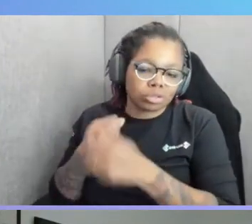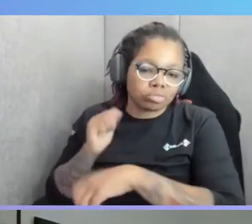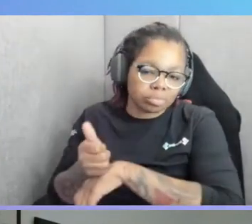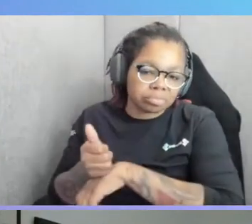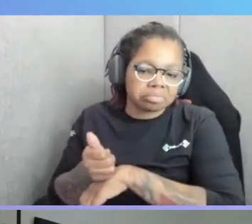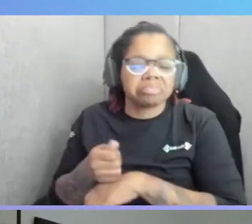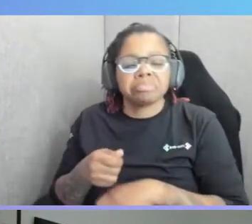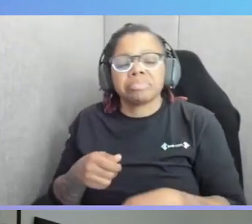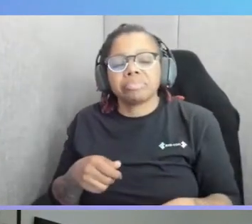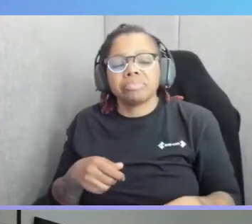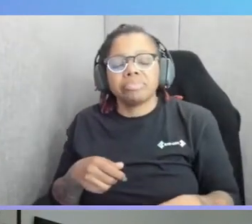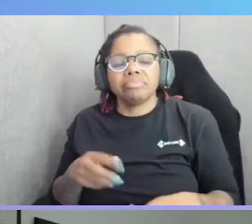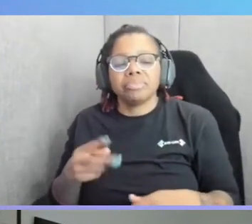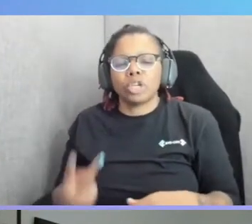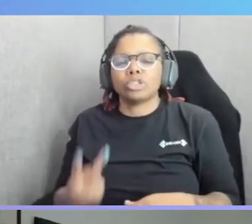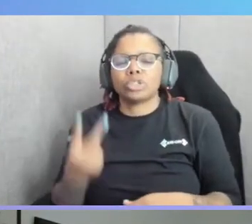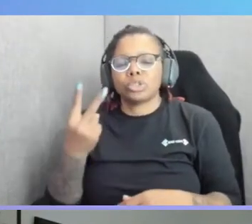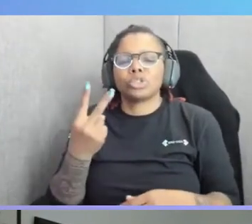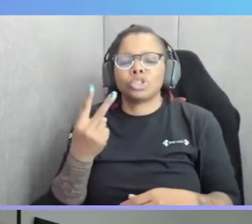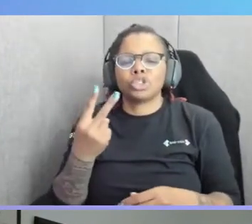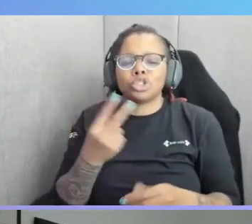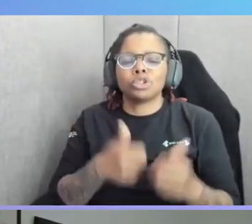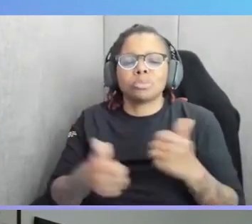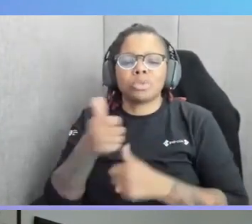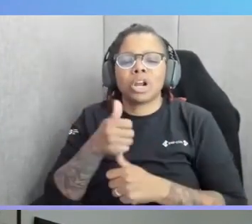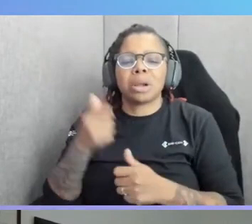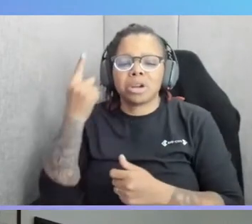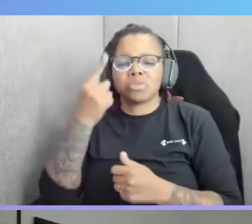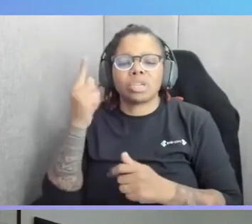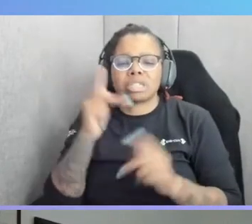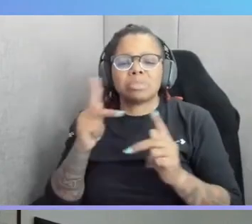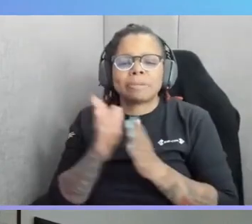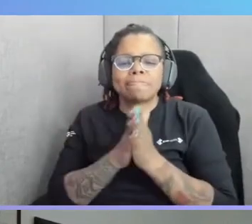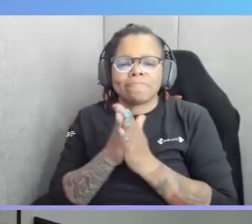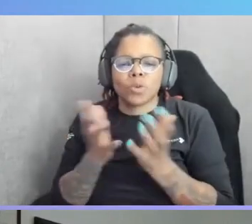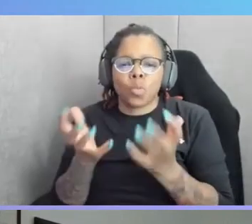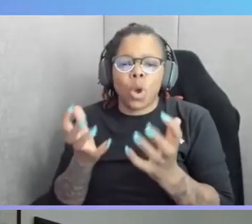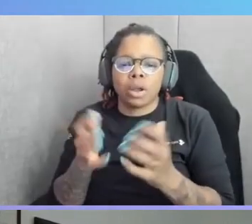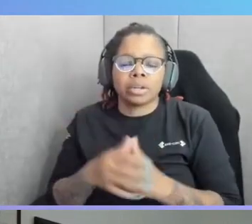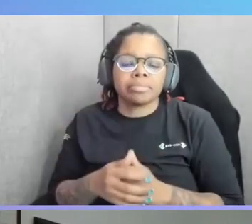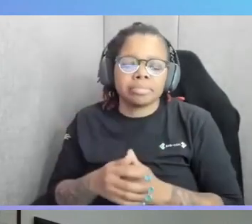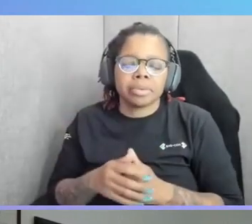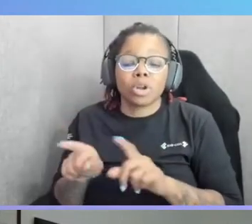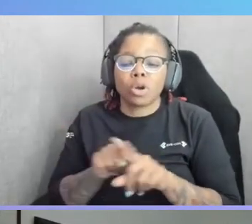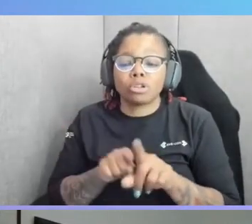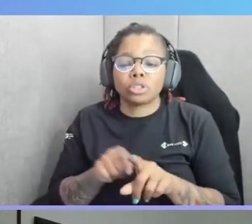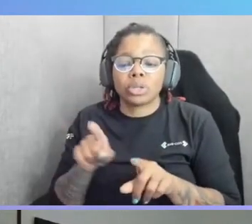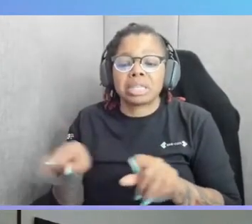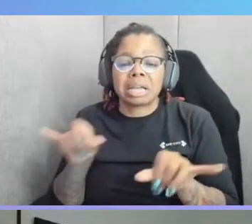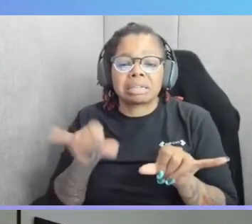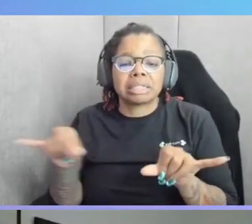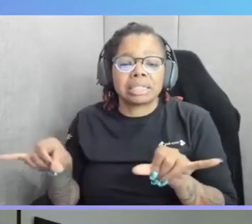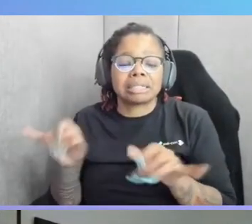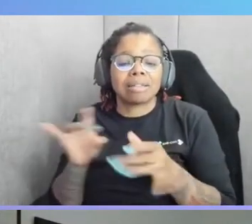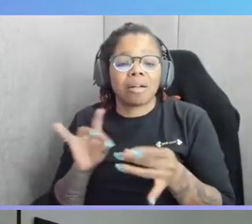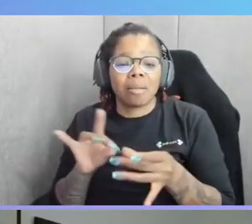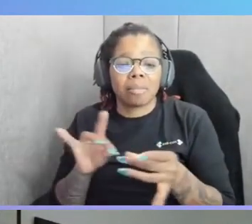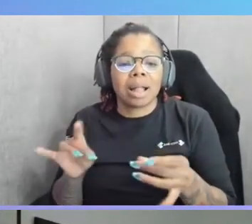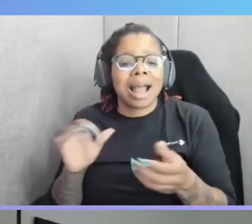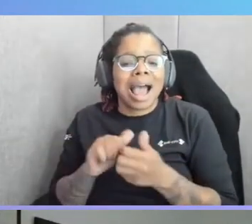were the two driving reasons people really wanted to have it. But they also consistently commented on how they would like